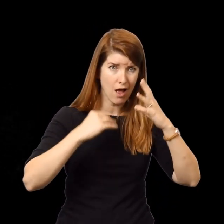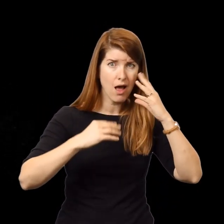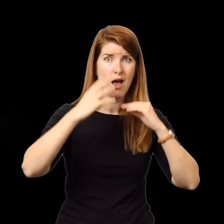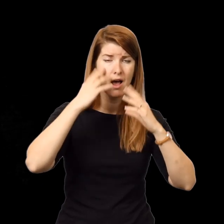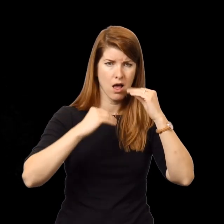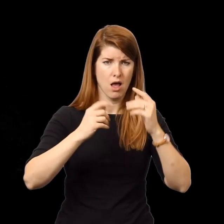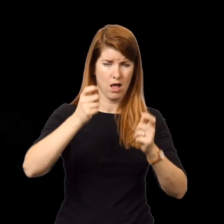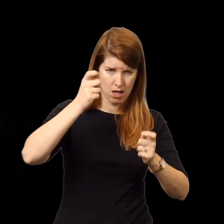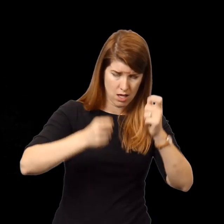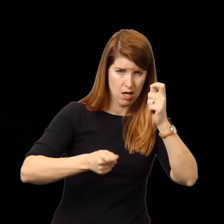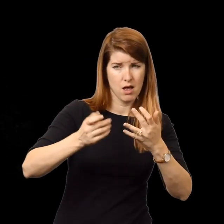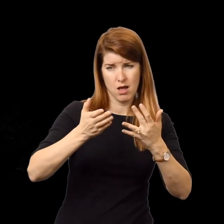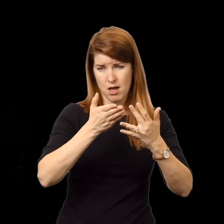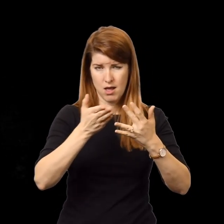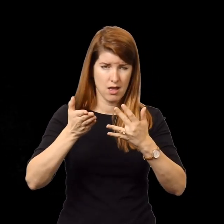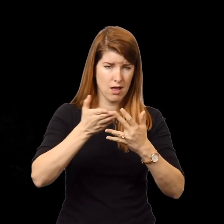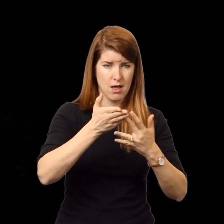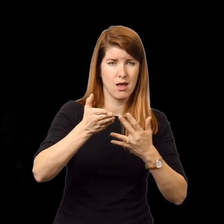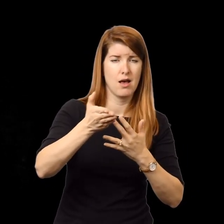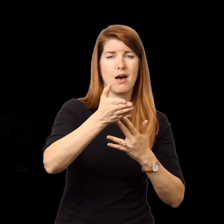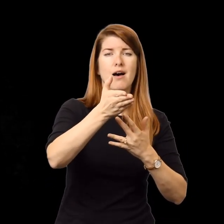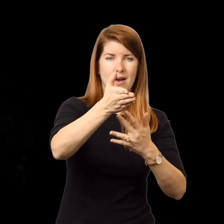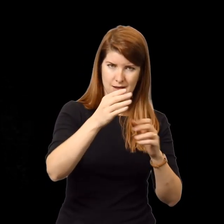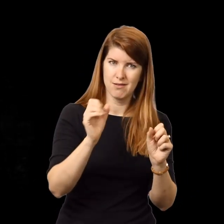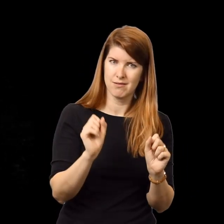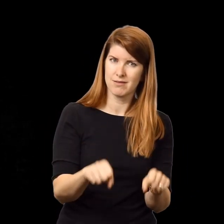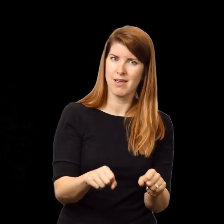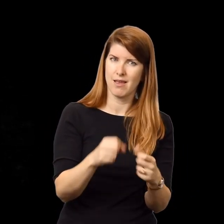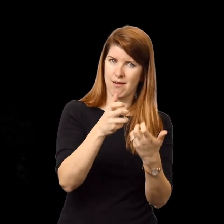there are very particular experiences we can give to these developing brains,